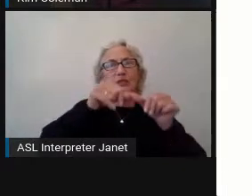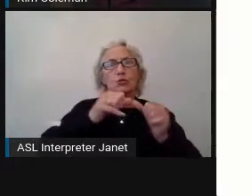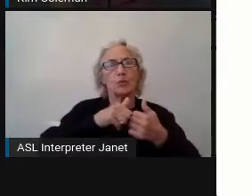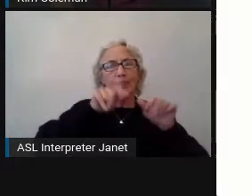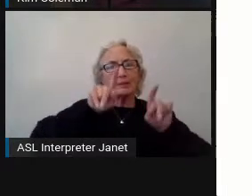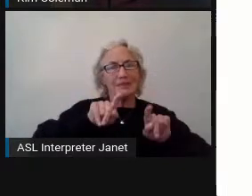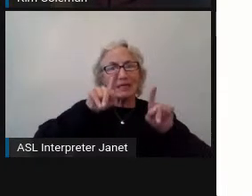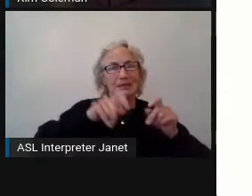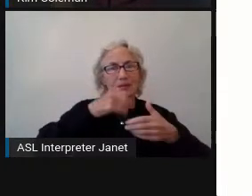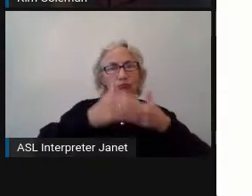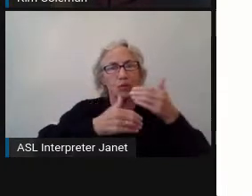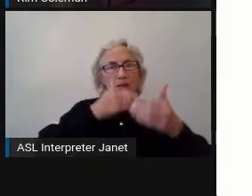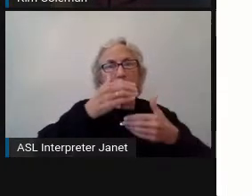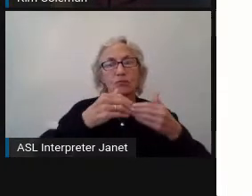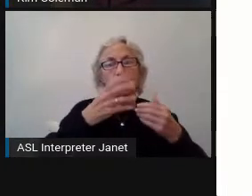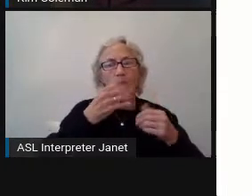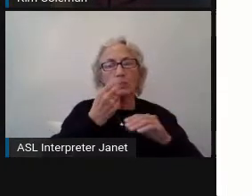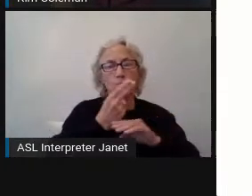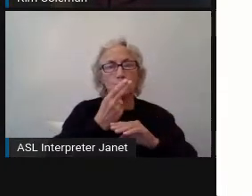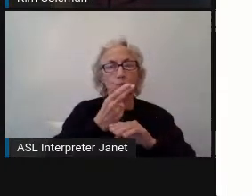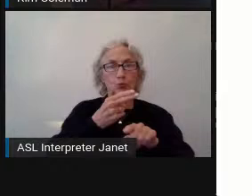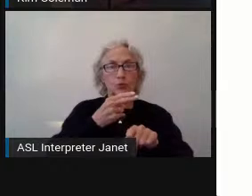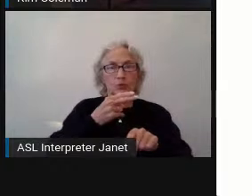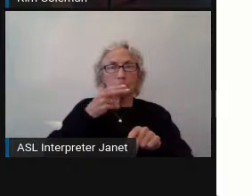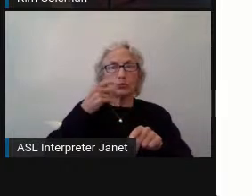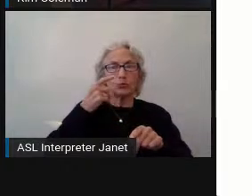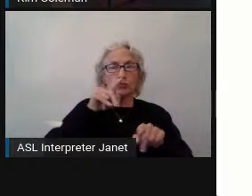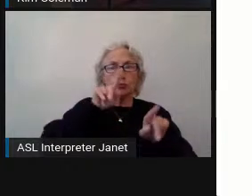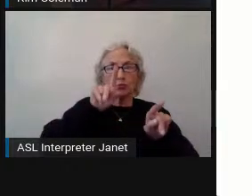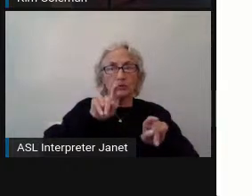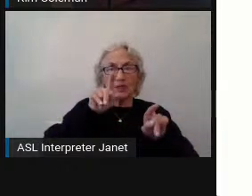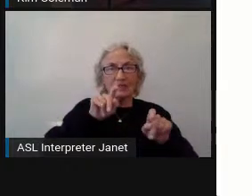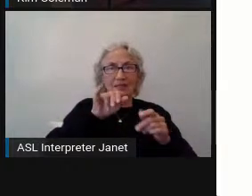or some idea of introducing Jooally into the testing process.